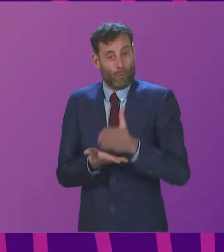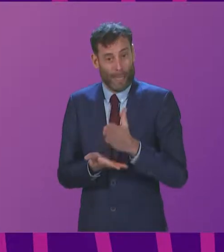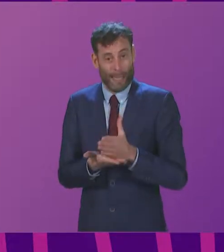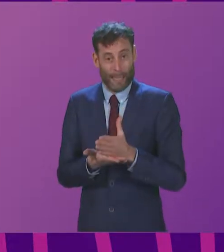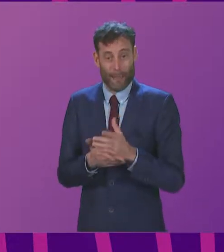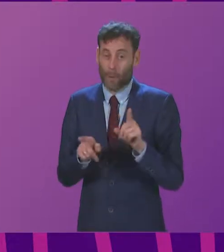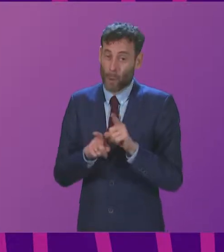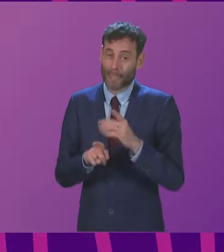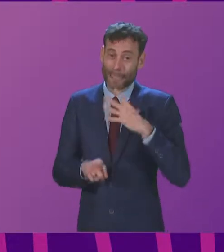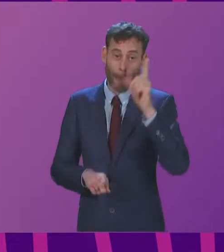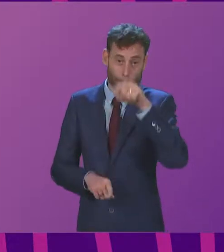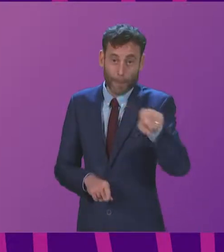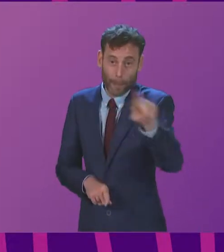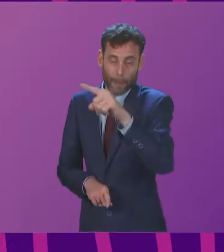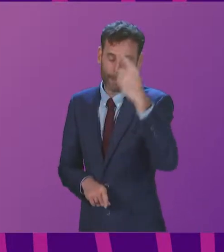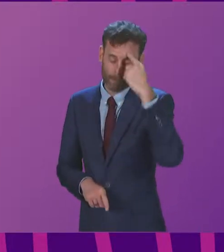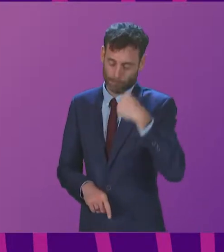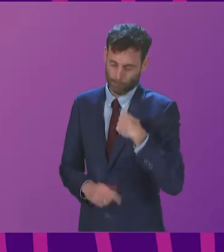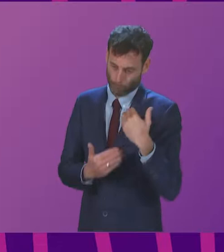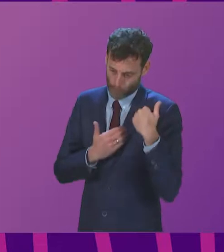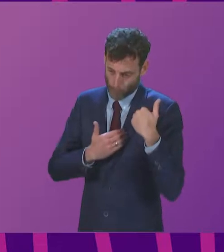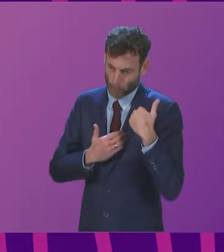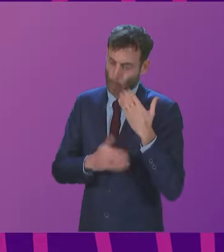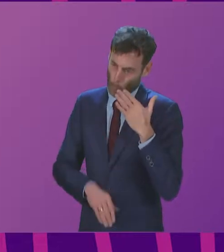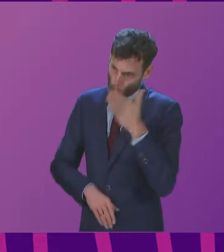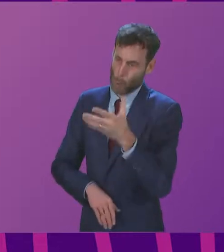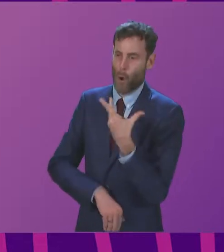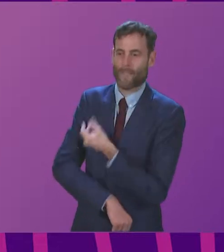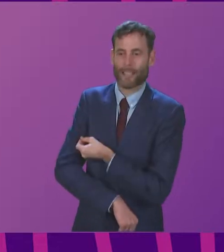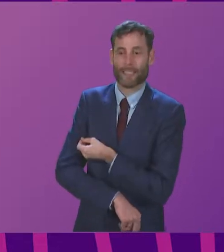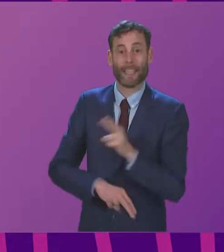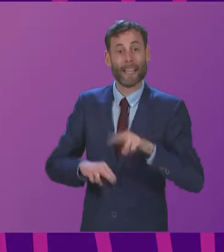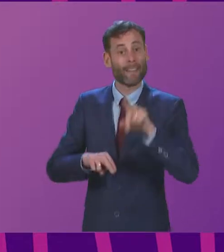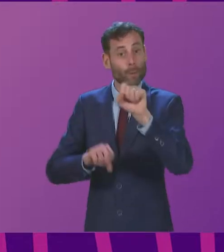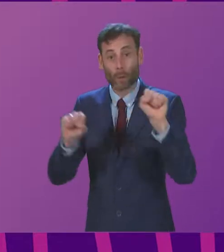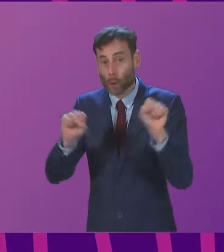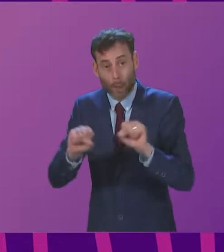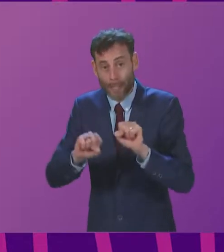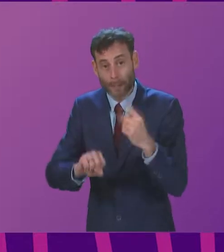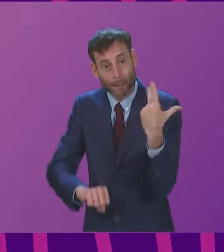is to get vaccinated as soon as we are able. If you have not yet had a vaccine dose that you are